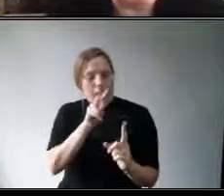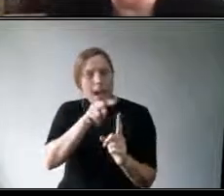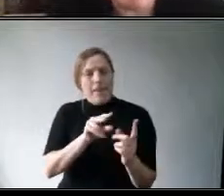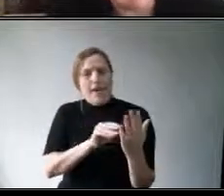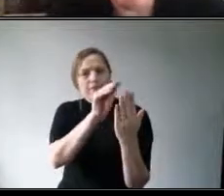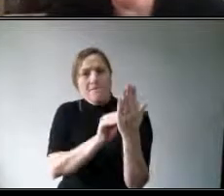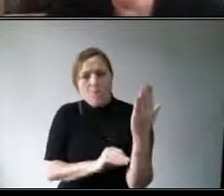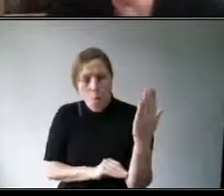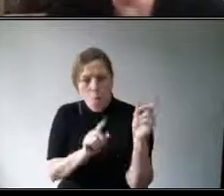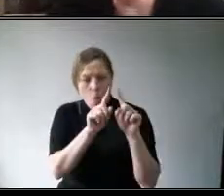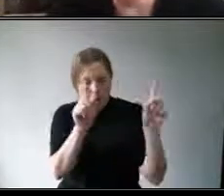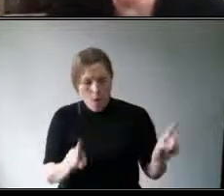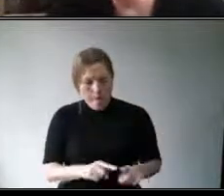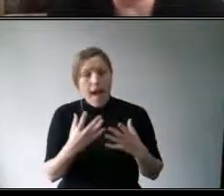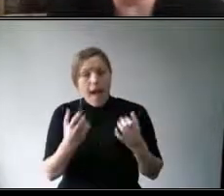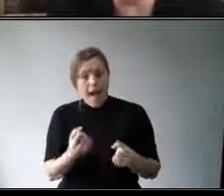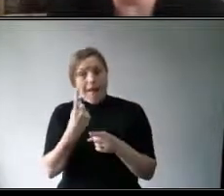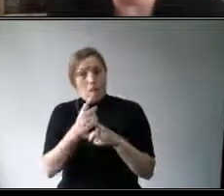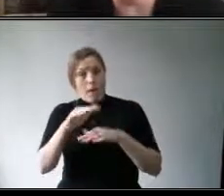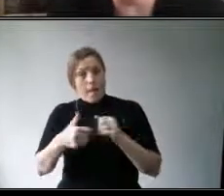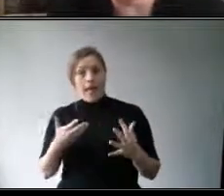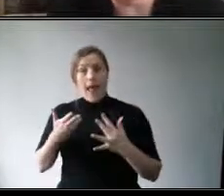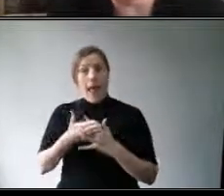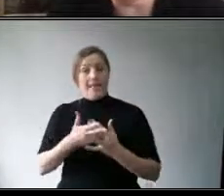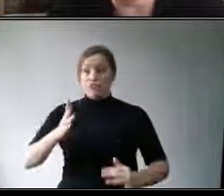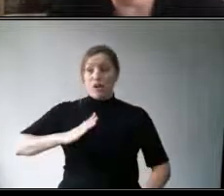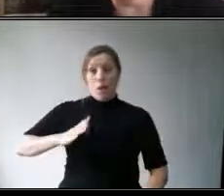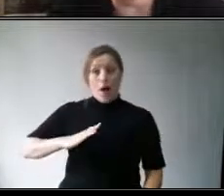about access requirements that you have and the reason that we do that is we want to